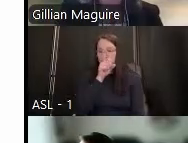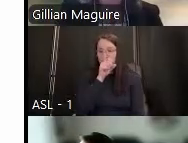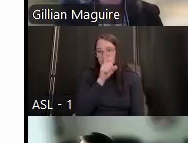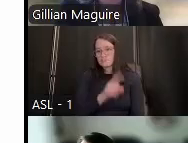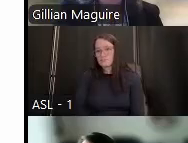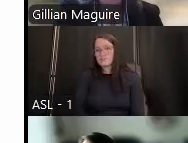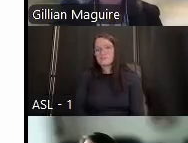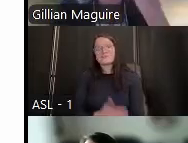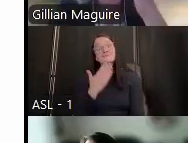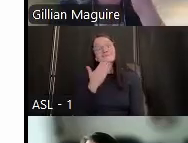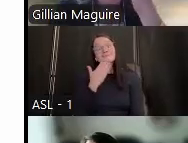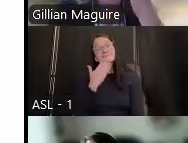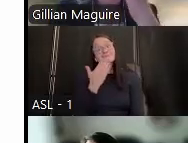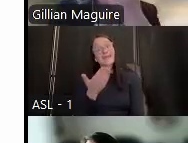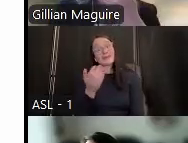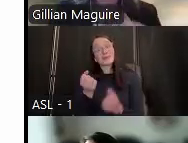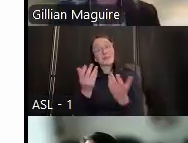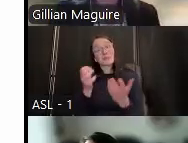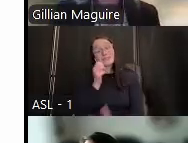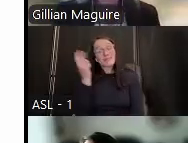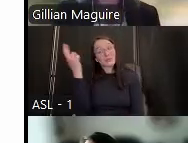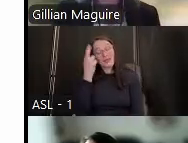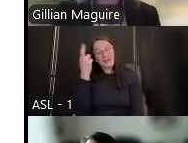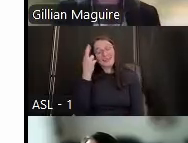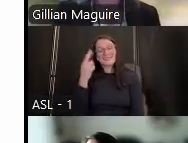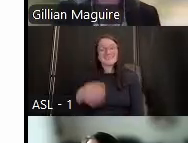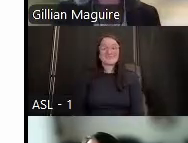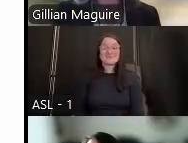Thanks so much. I didn't realize that. I was saying um if anyone else is seeing anything in